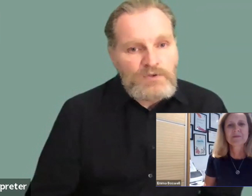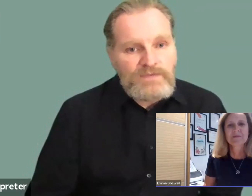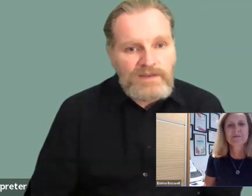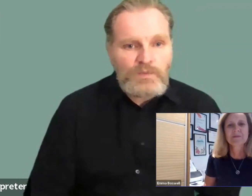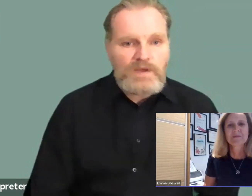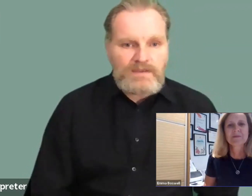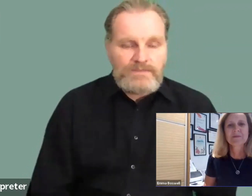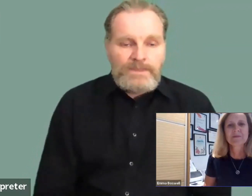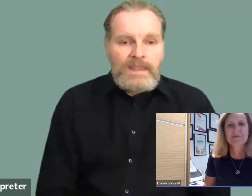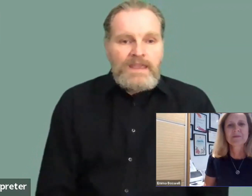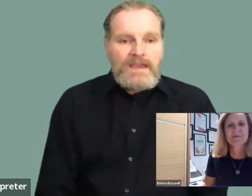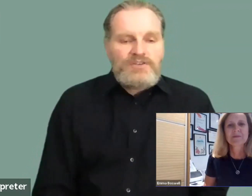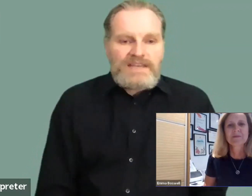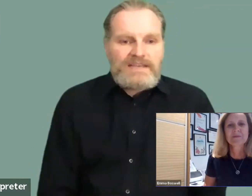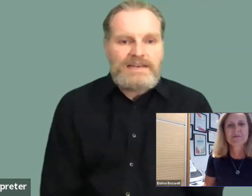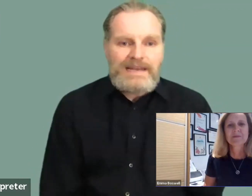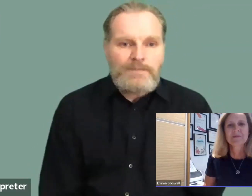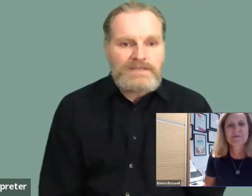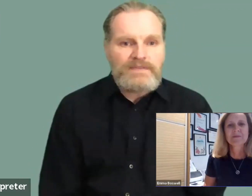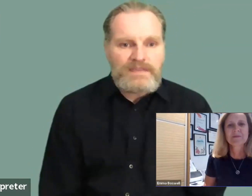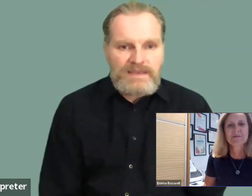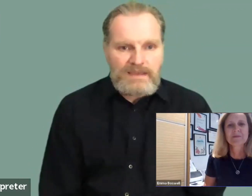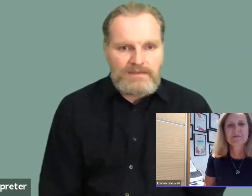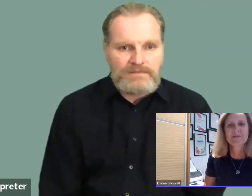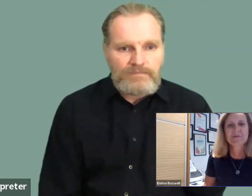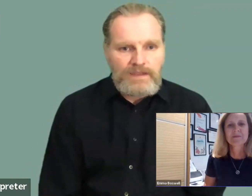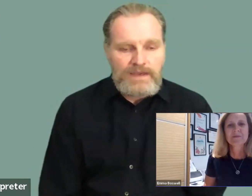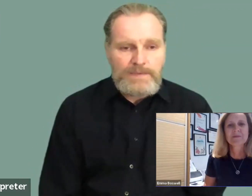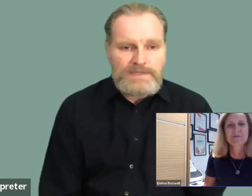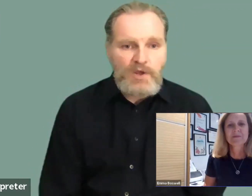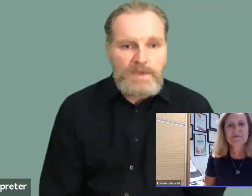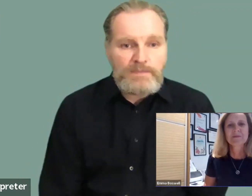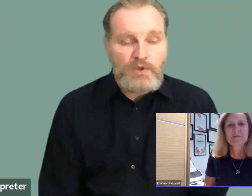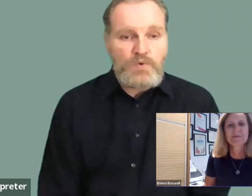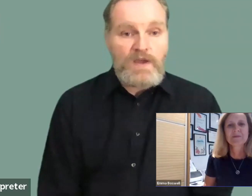modified way. And it just takes a little bit of thinking. Yeah, because I know people who